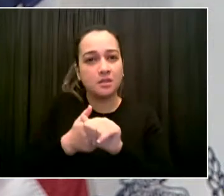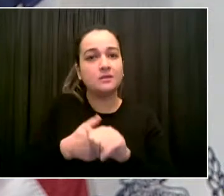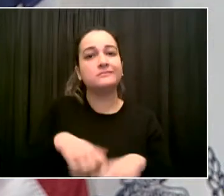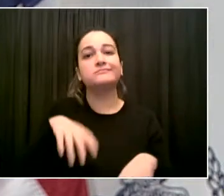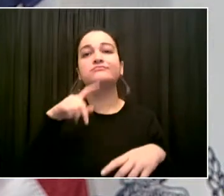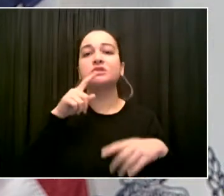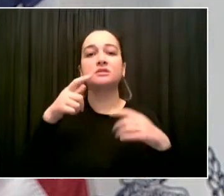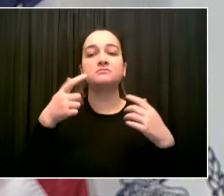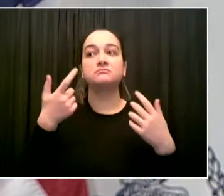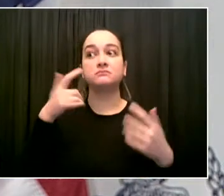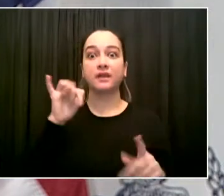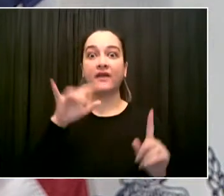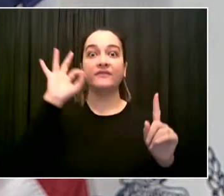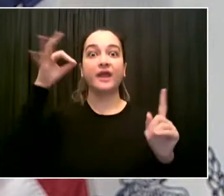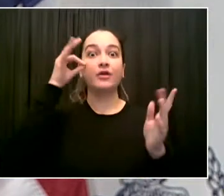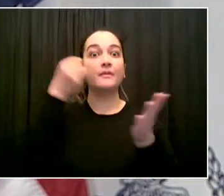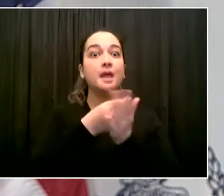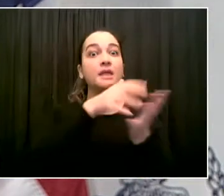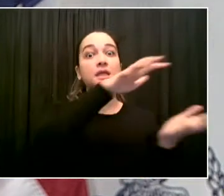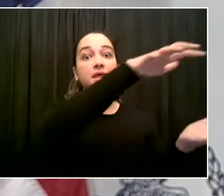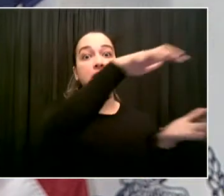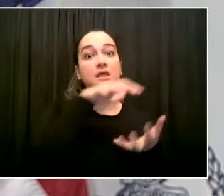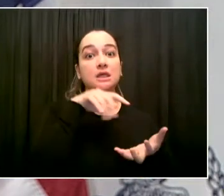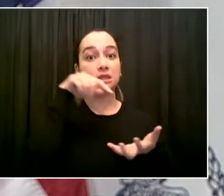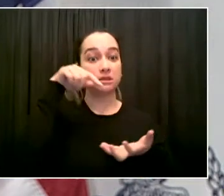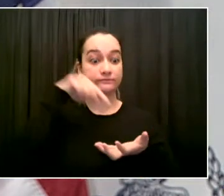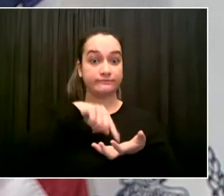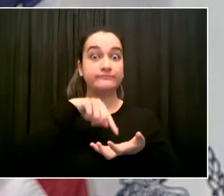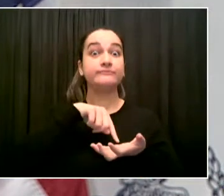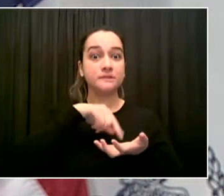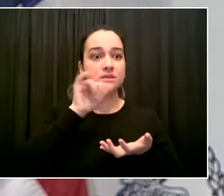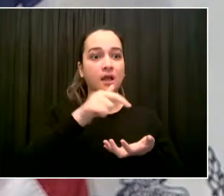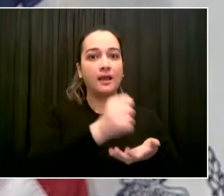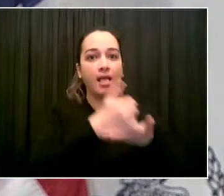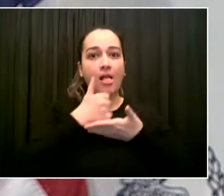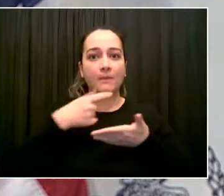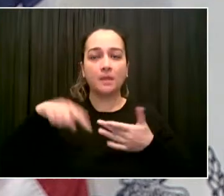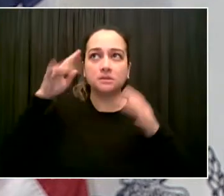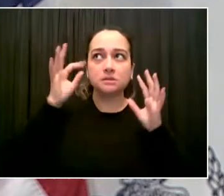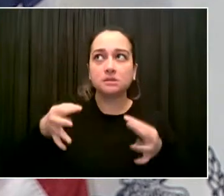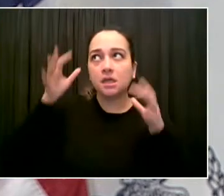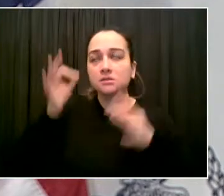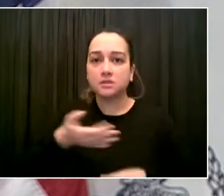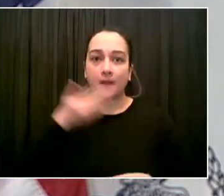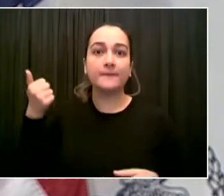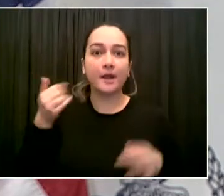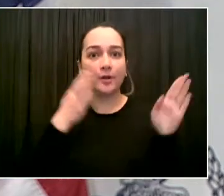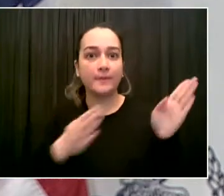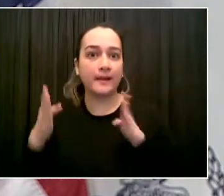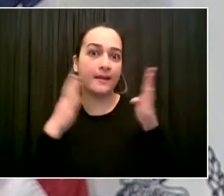SAY ON THAT. THE STIMULUS GIVES US SOME OPTION FOR NEW WAYS TO HELP KIDS IN THE